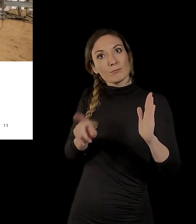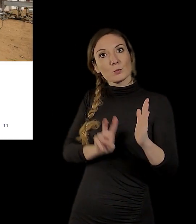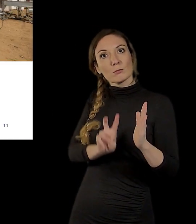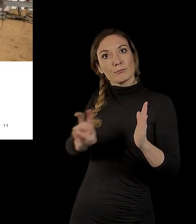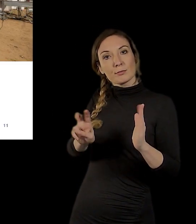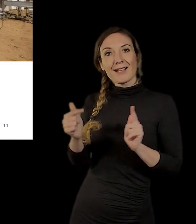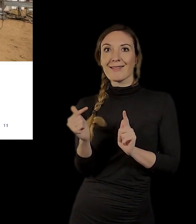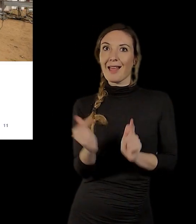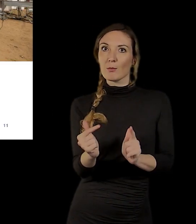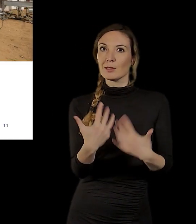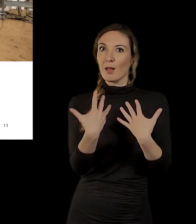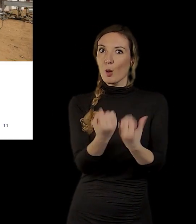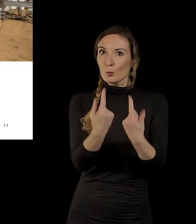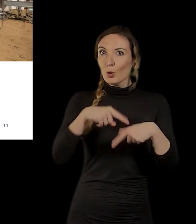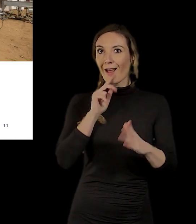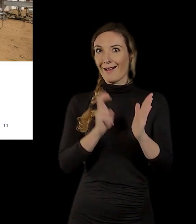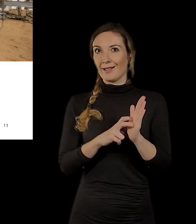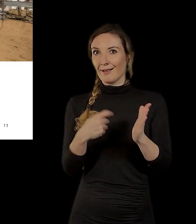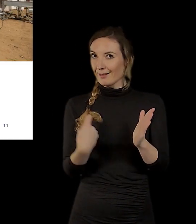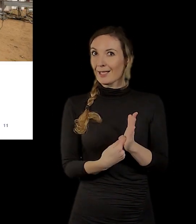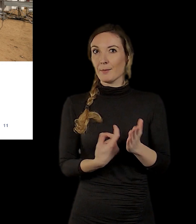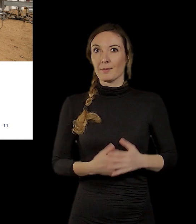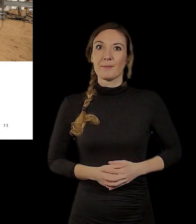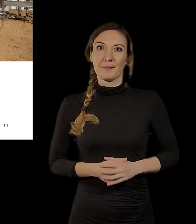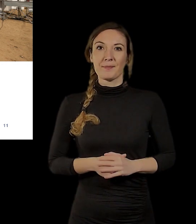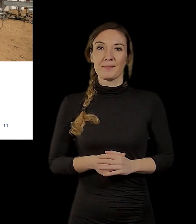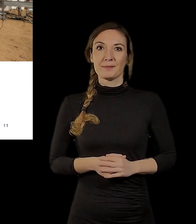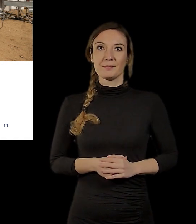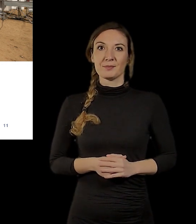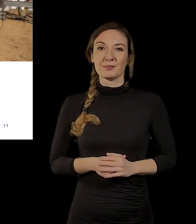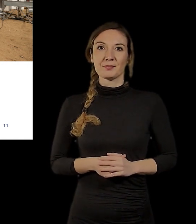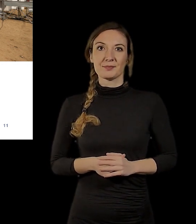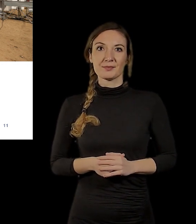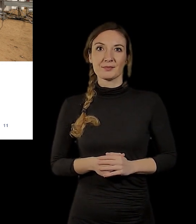where, I think, with the huge contribution of the locals, we managed to create a perfect place